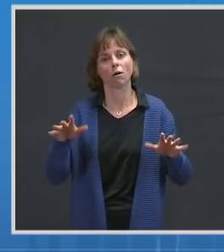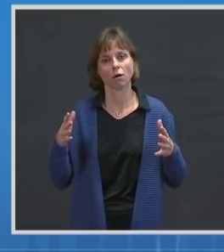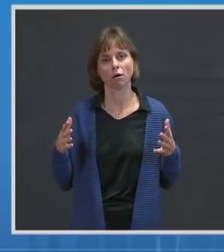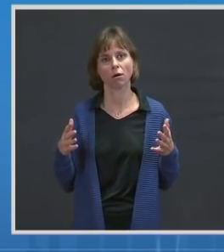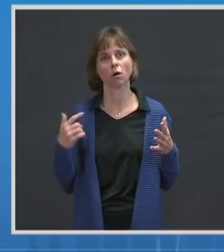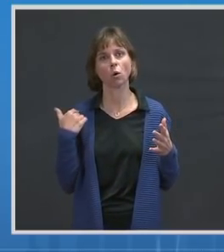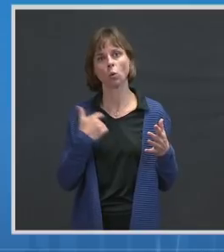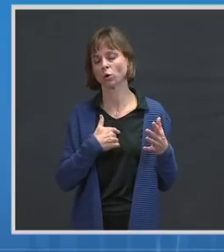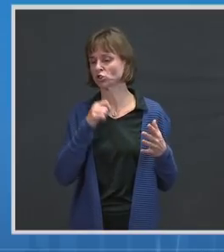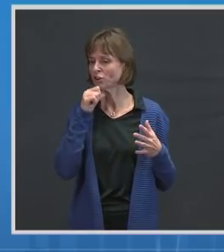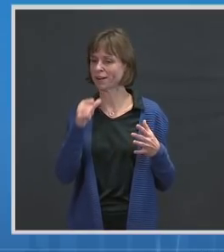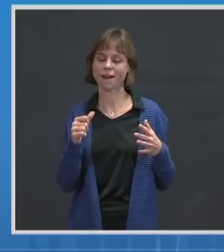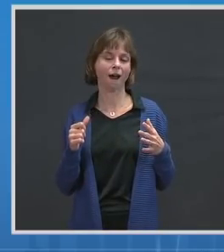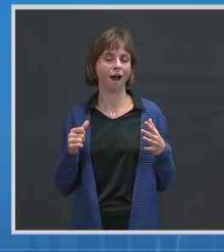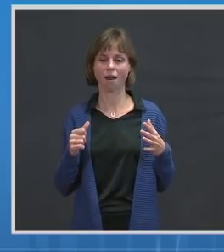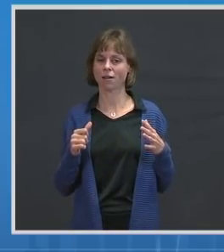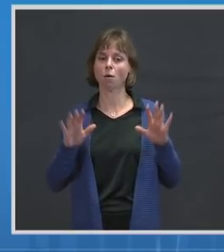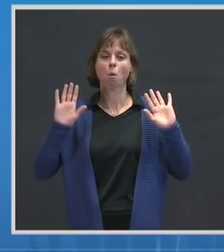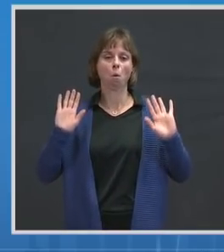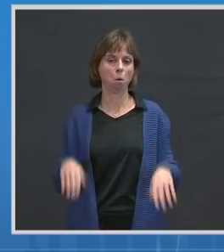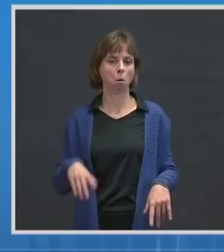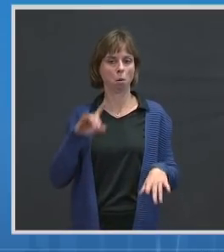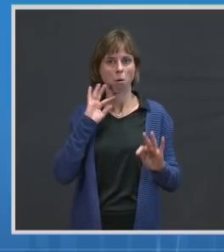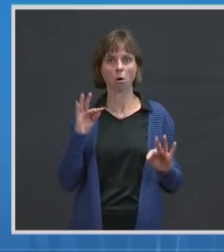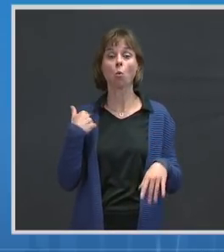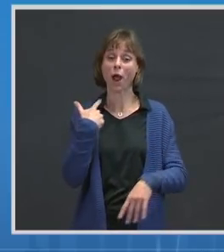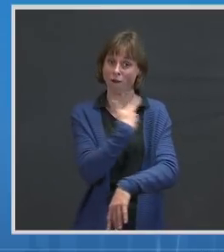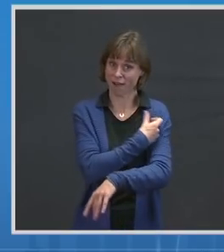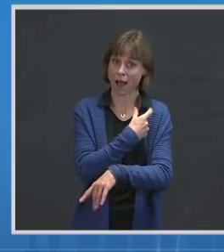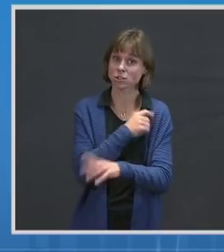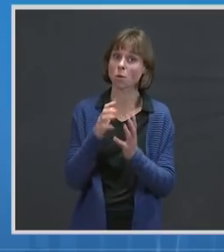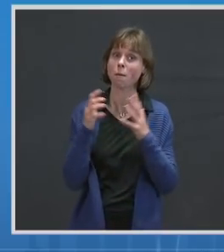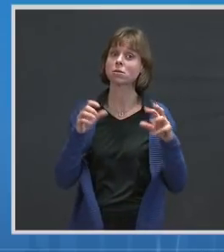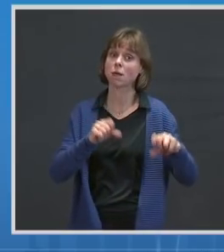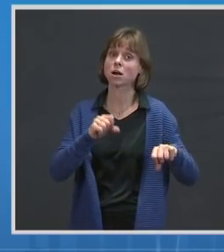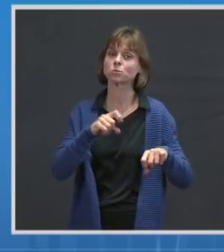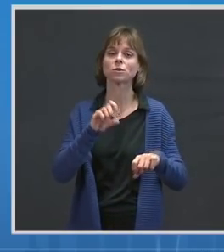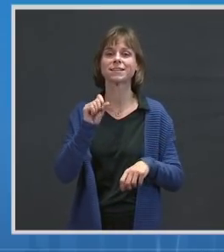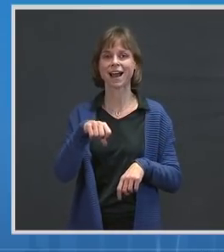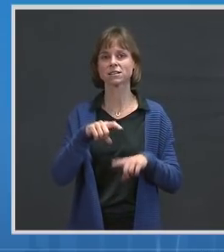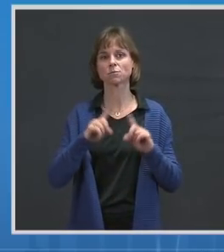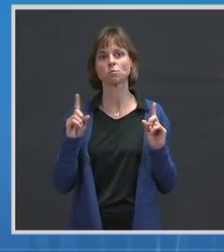We are scaling up vaccination as much as we can, but we are not at a level where we believe that the vaccination alone